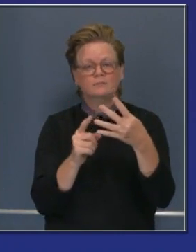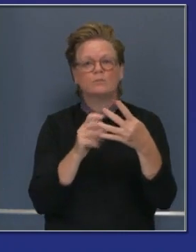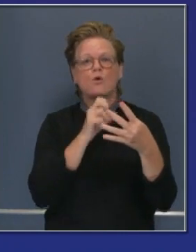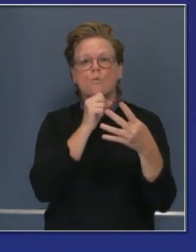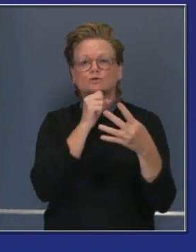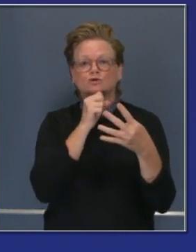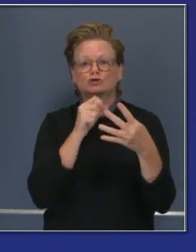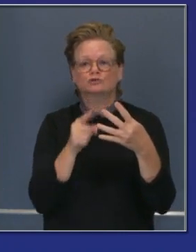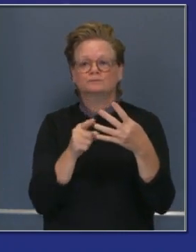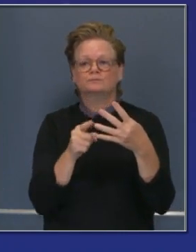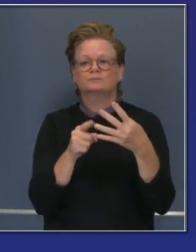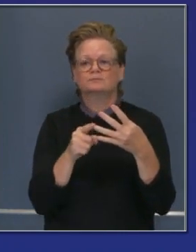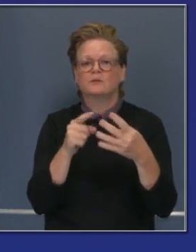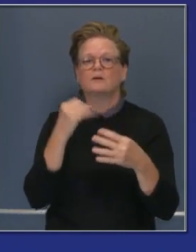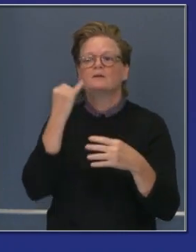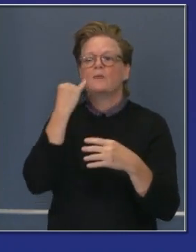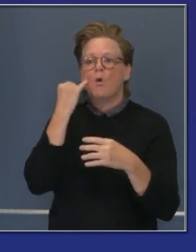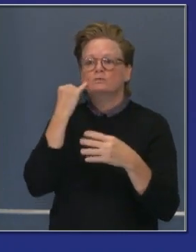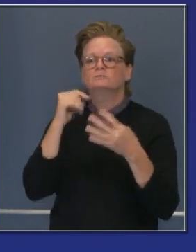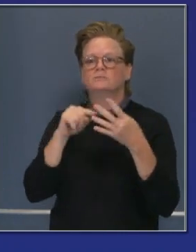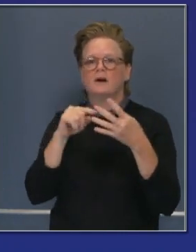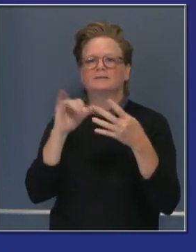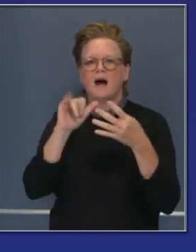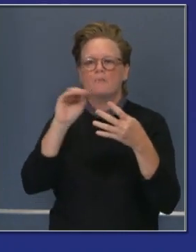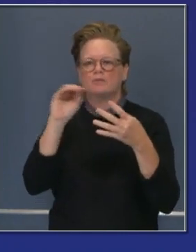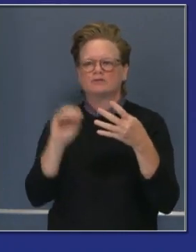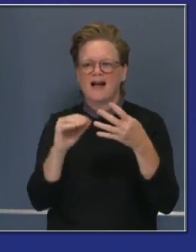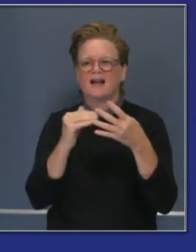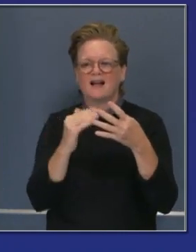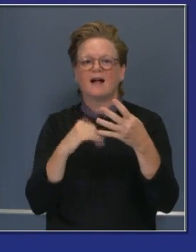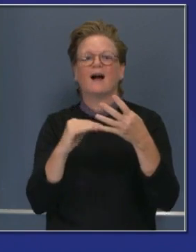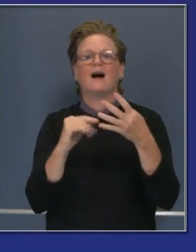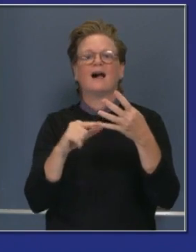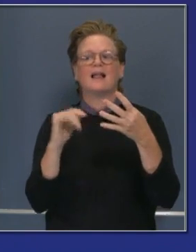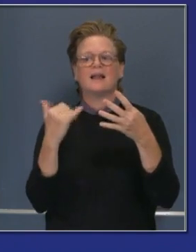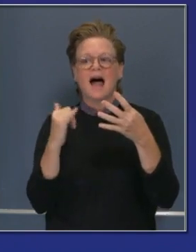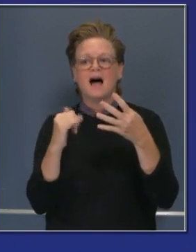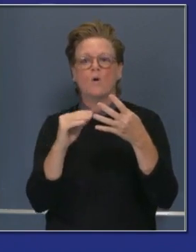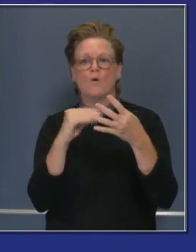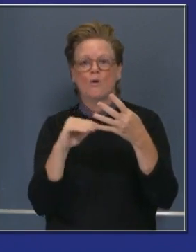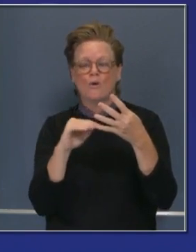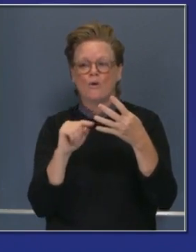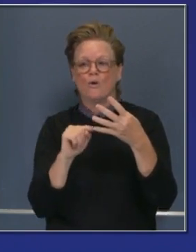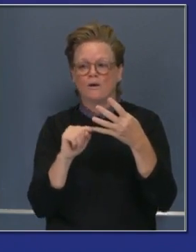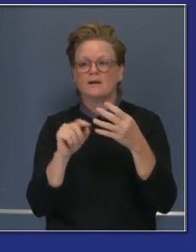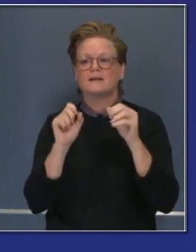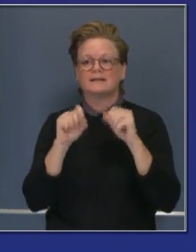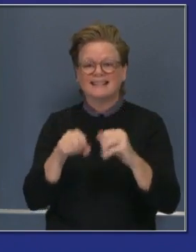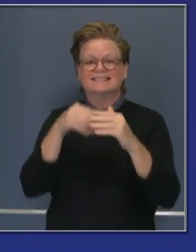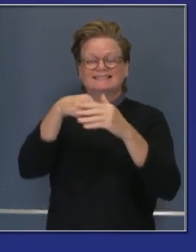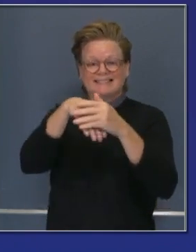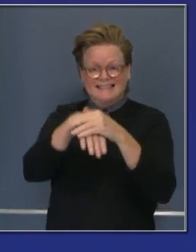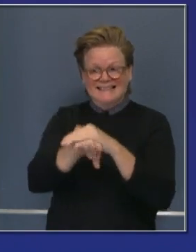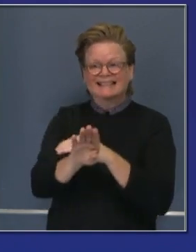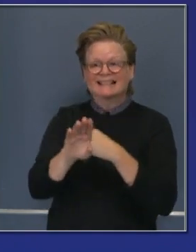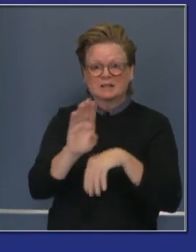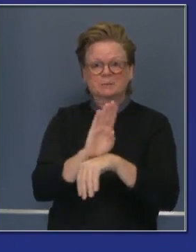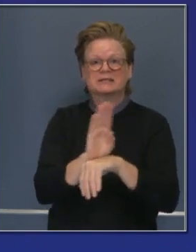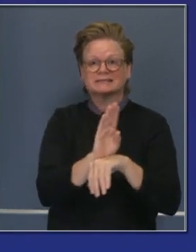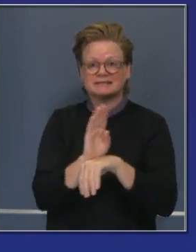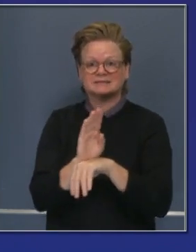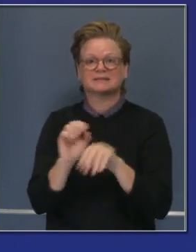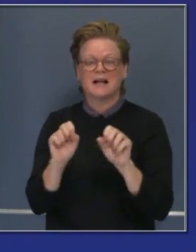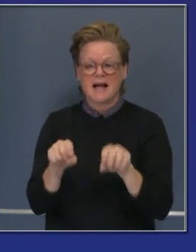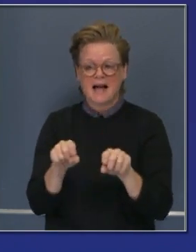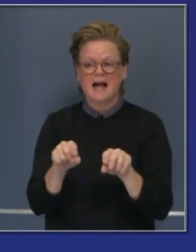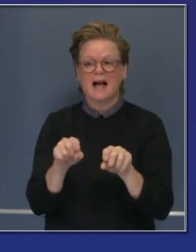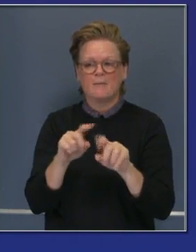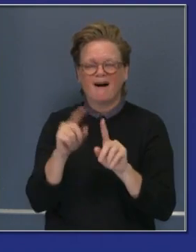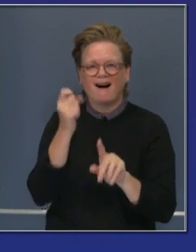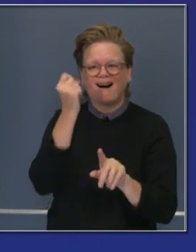AND GETTING INTO TIER THREE, THE CAPACITY GOES UP TO 50%, THEN TIER 4, OPENING DOORS WITH MODIFICATIONS.